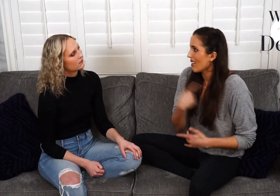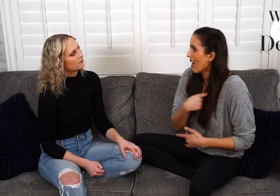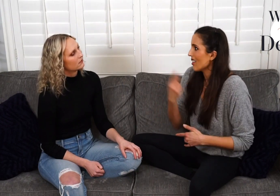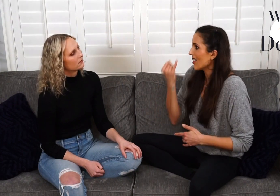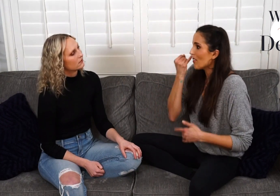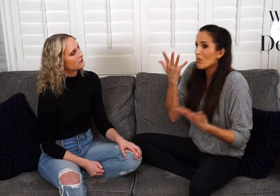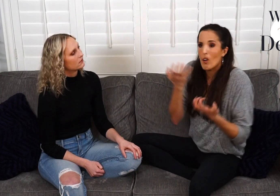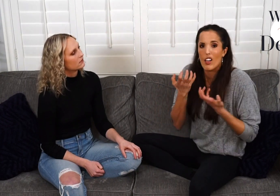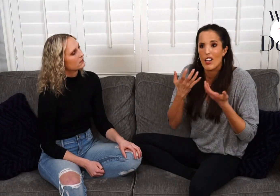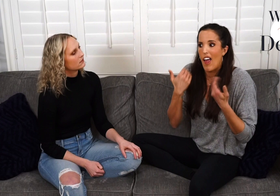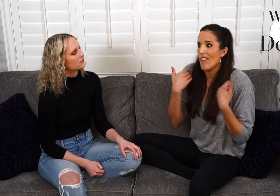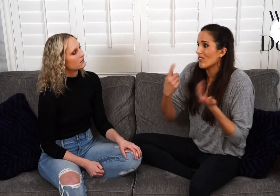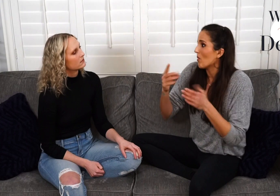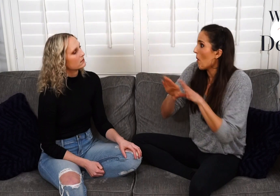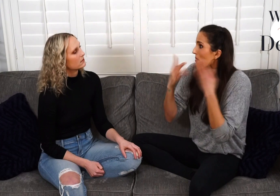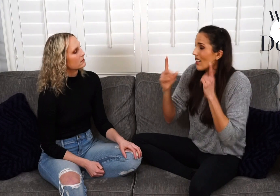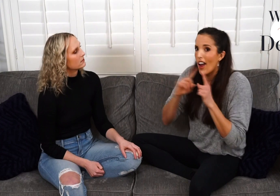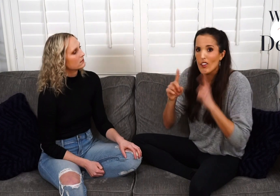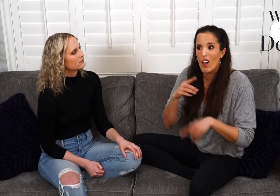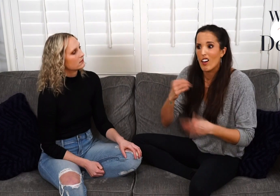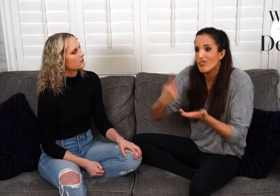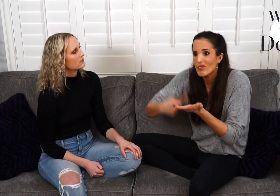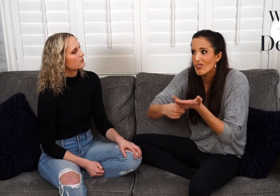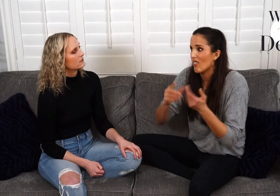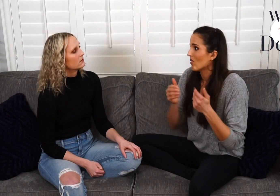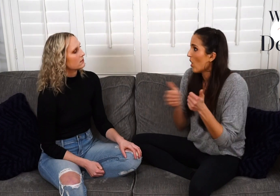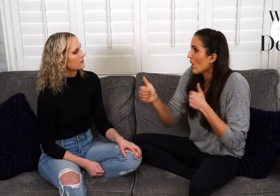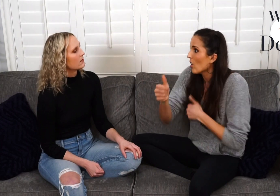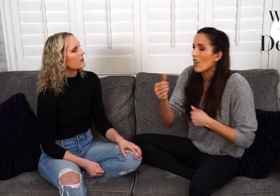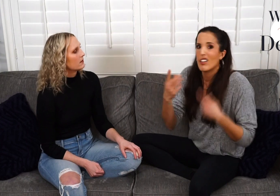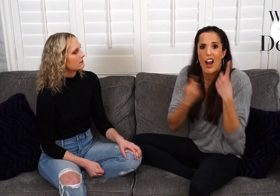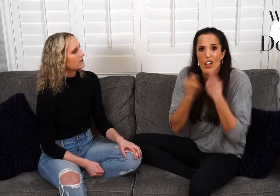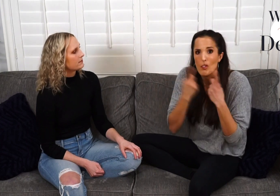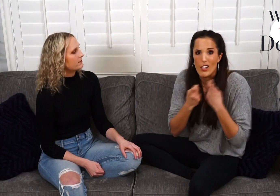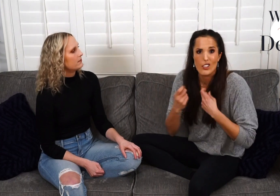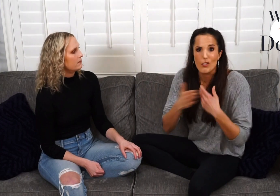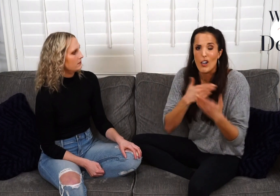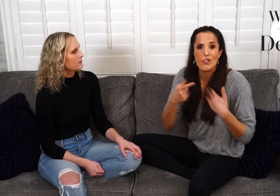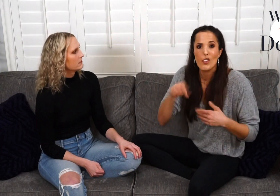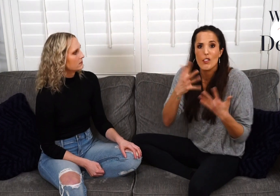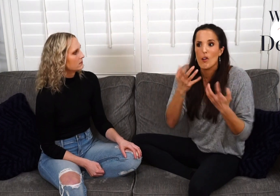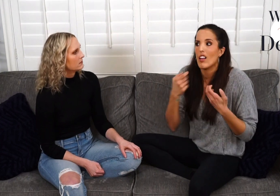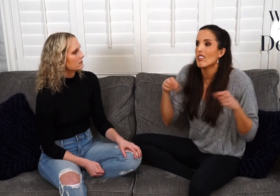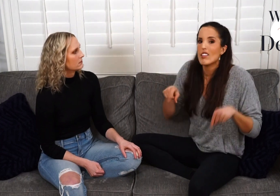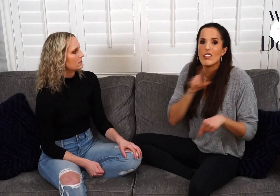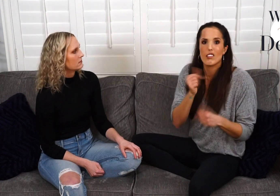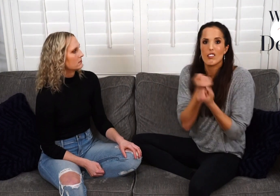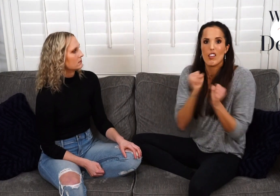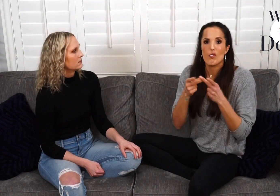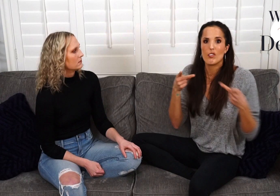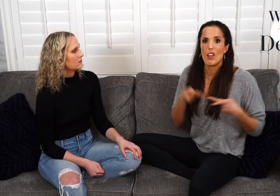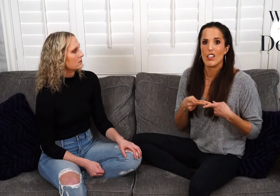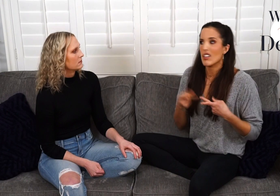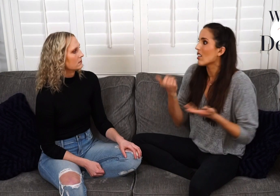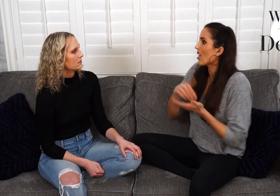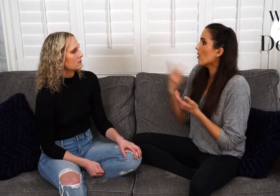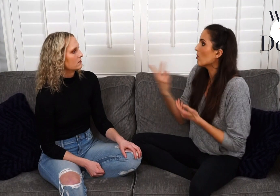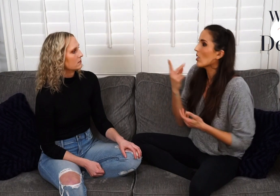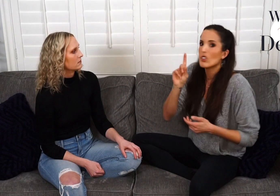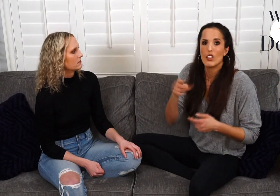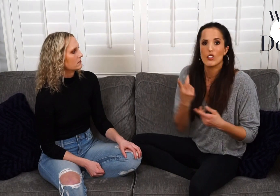feel free to contact us. If you want have an open dialogue and continue this conversation. Ask questions. Whatever you guys need. This is a safe place.